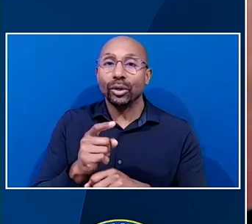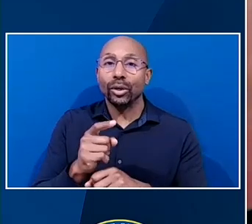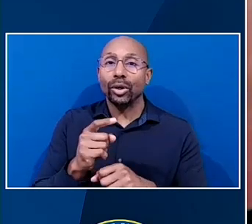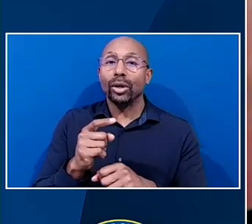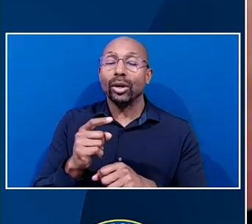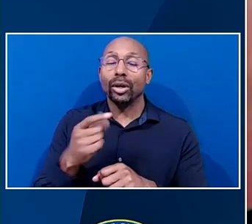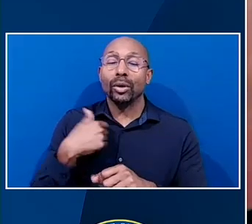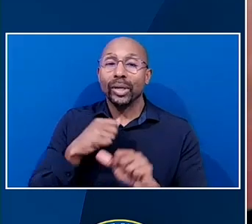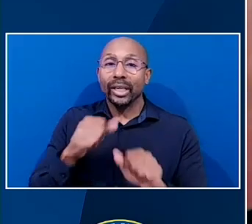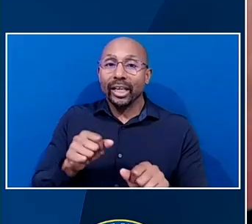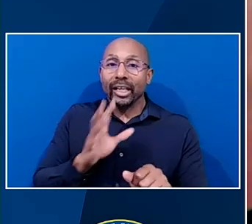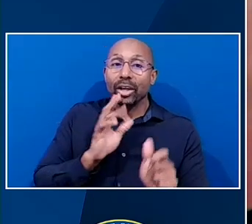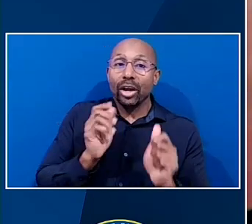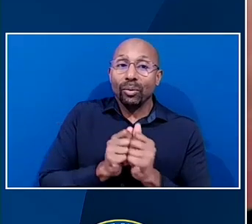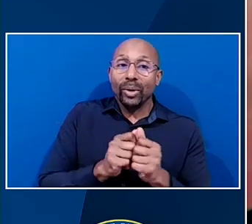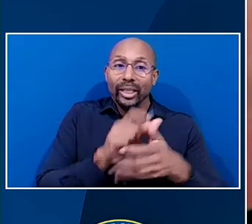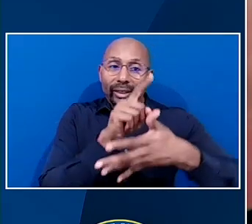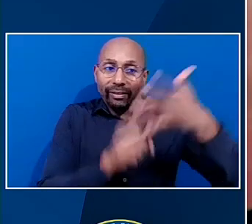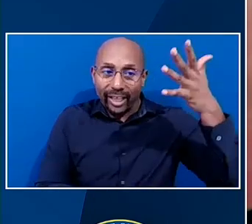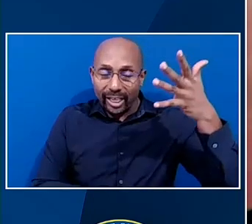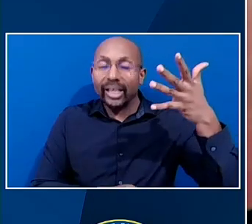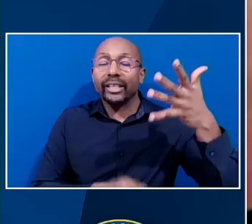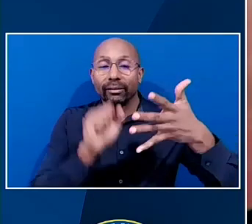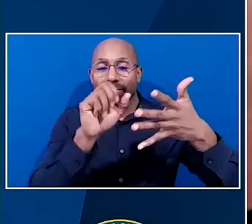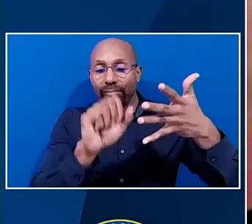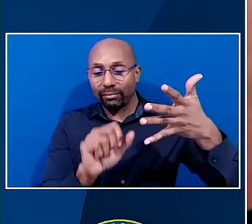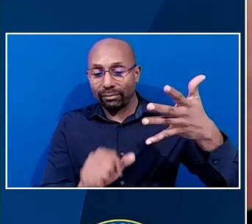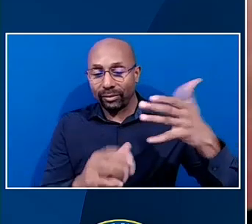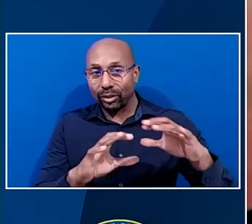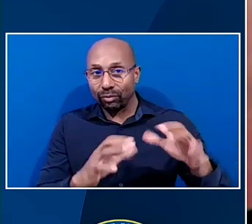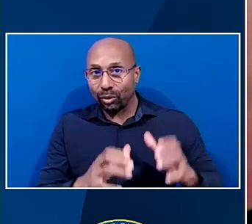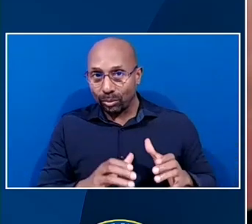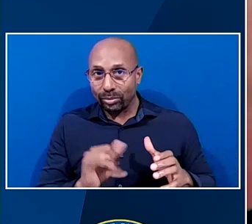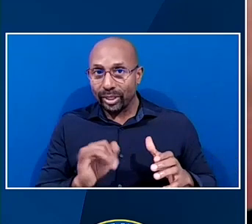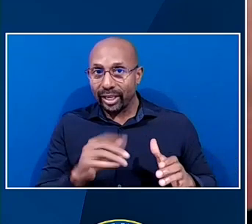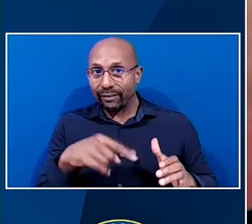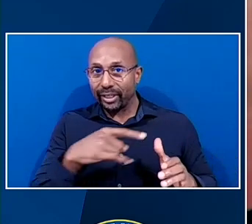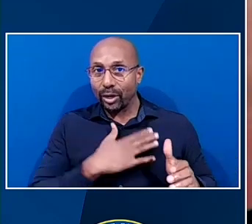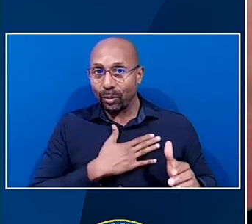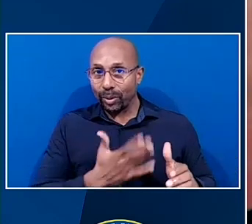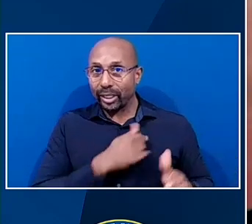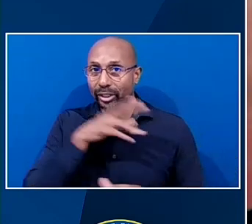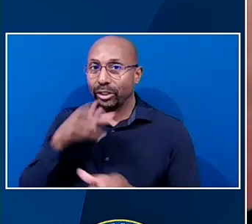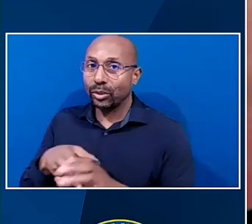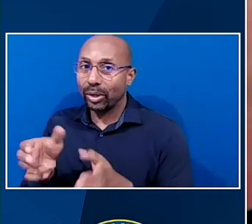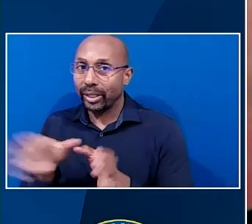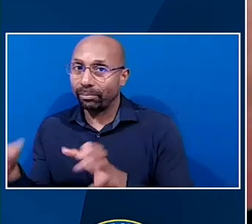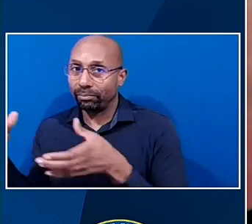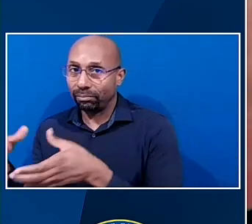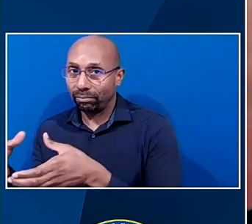caucus. I'm thinking- we wondered 25